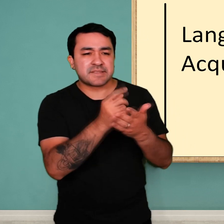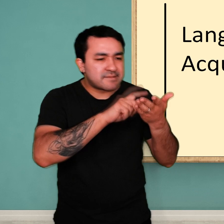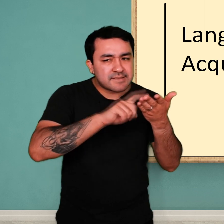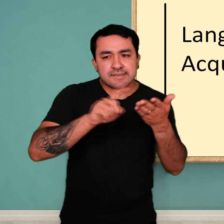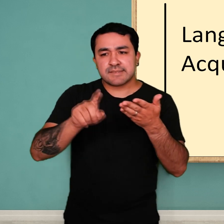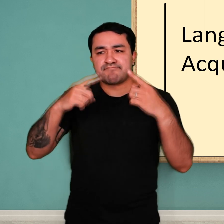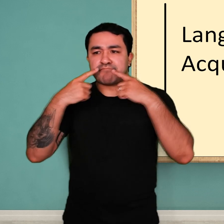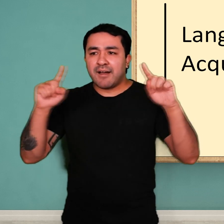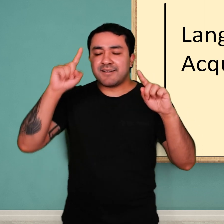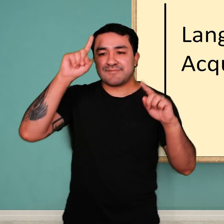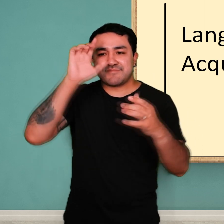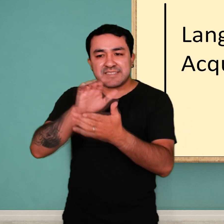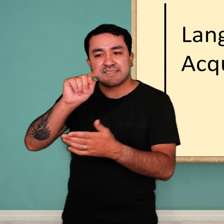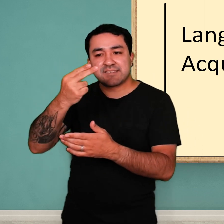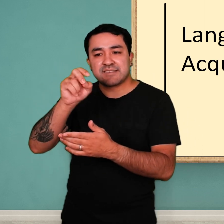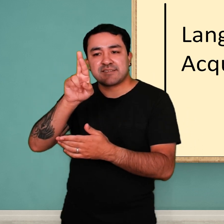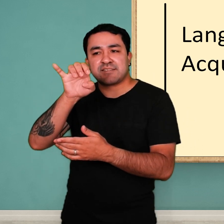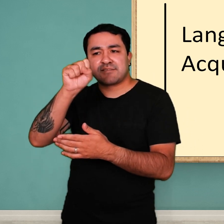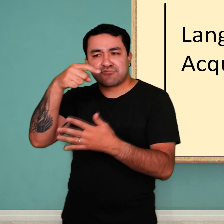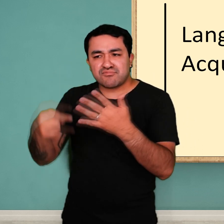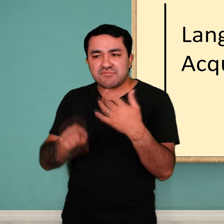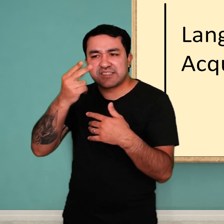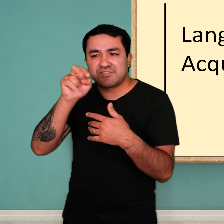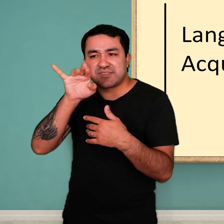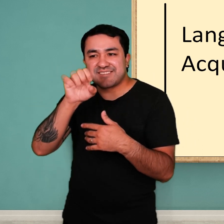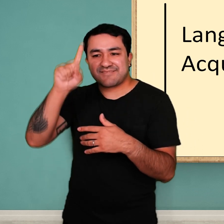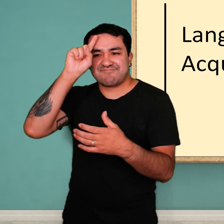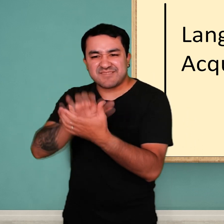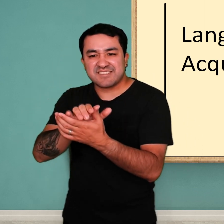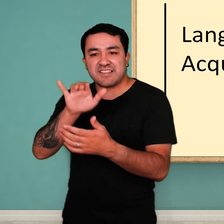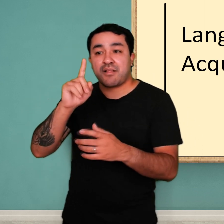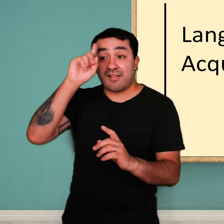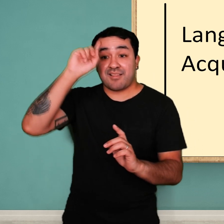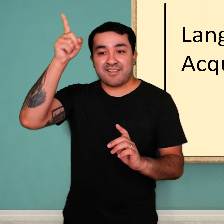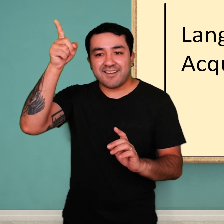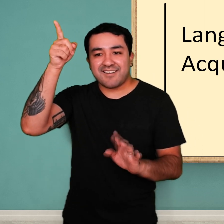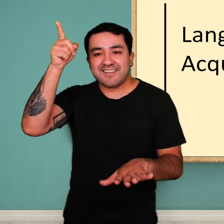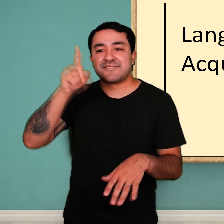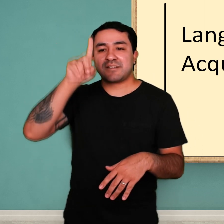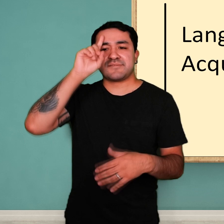we will not discuss them all in this series, but we will look at one of the most important ones,